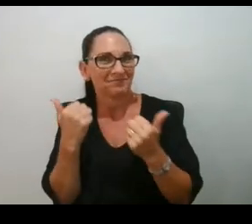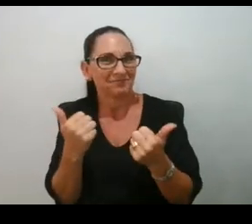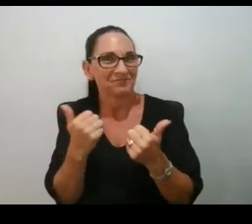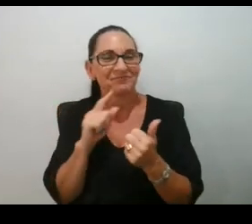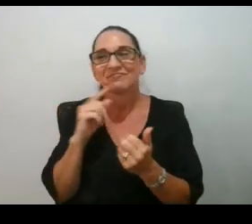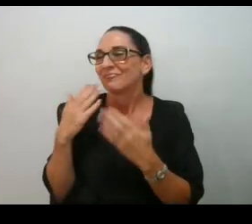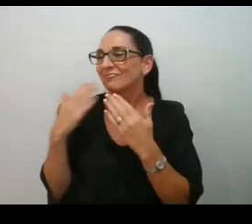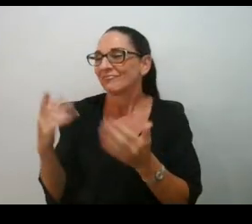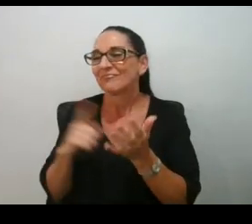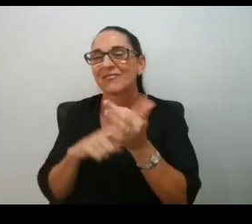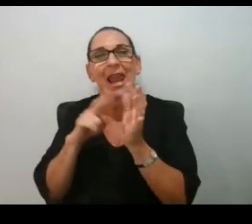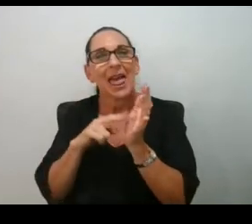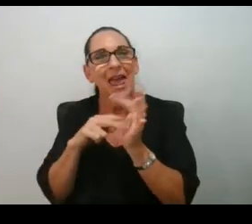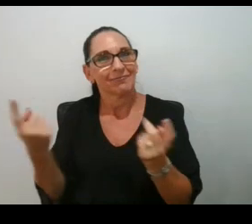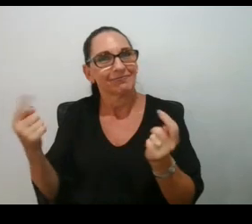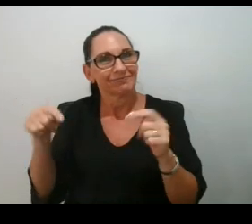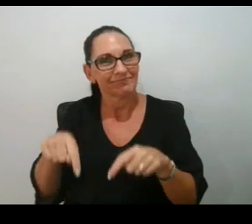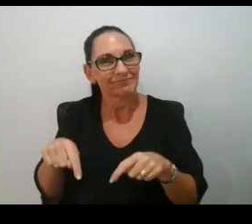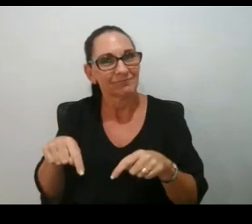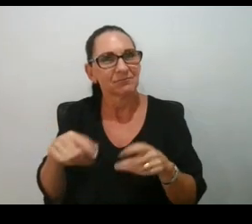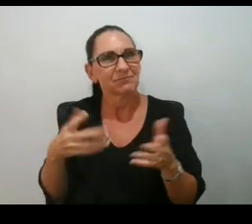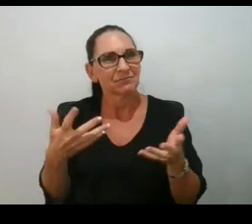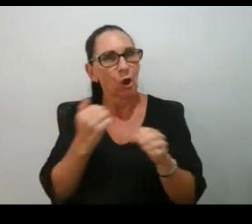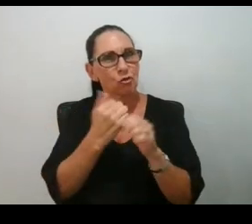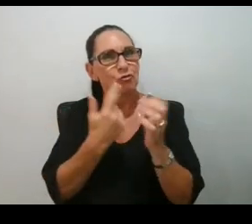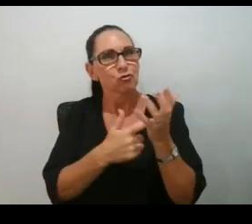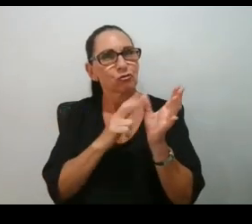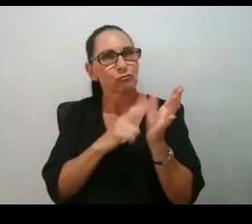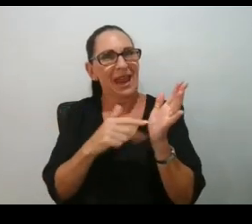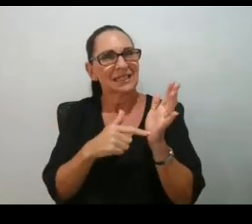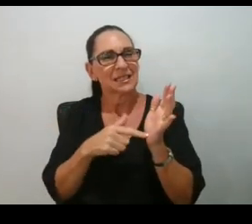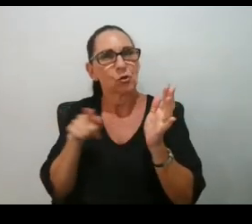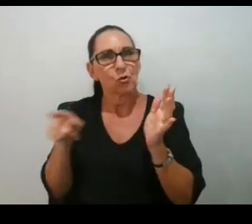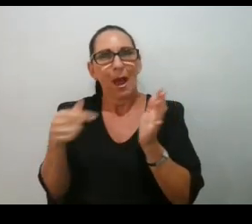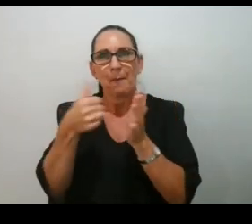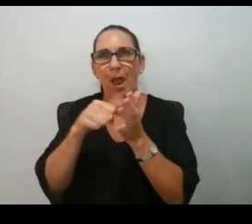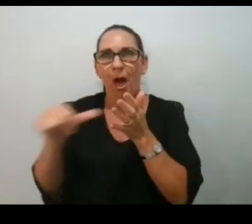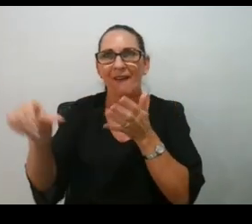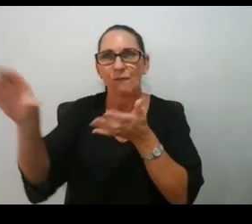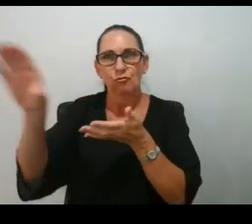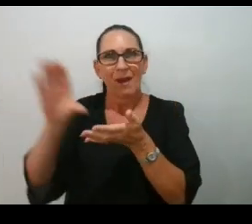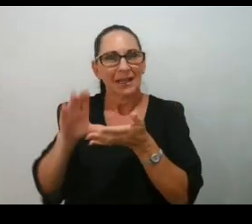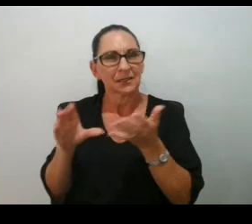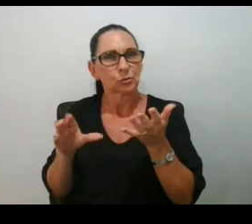because um rants it's a very complicated area so what we're going to be talking about today is